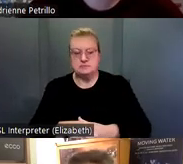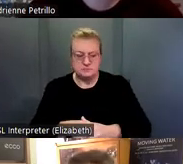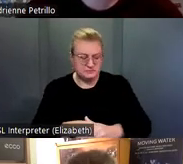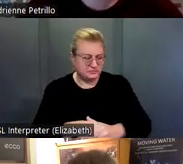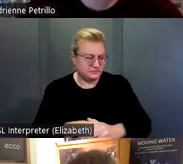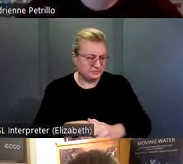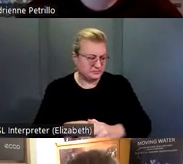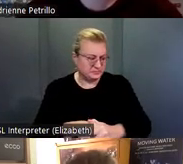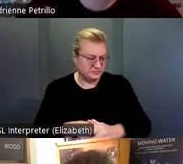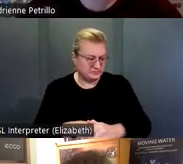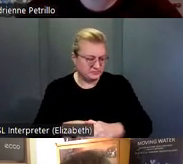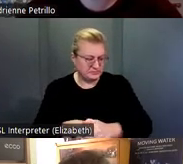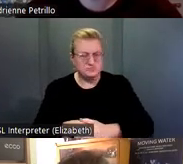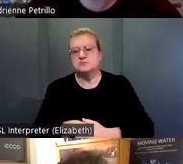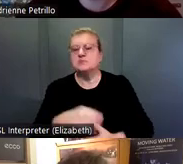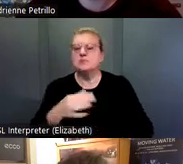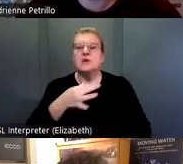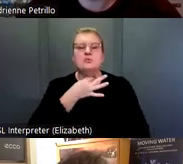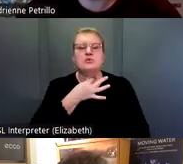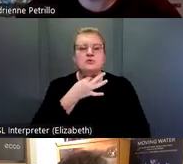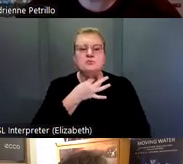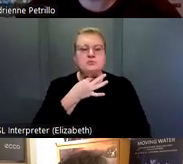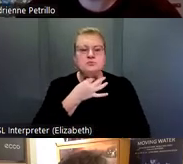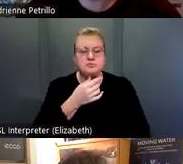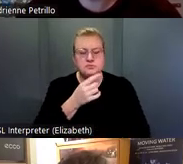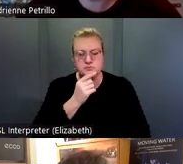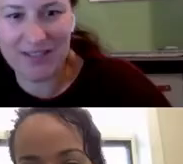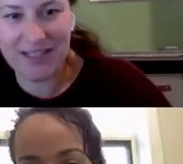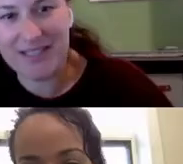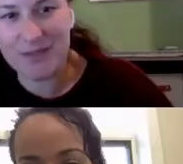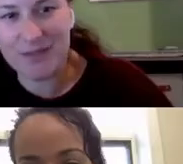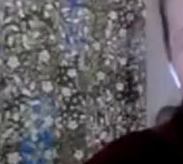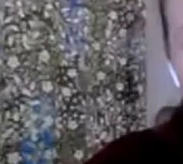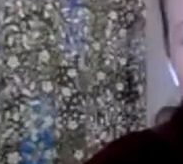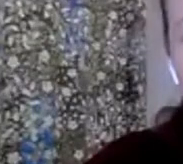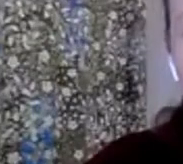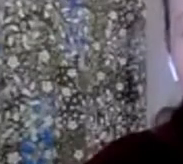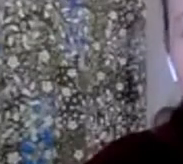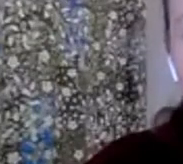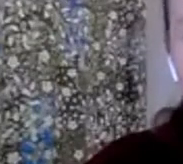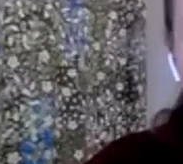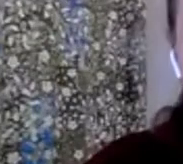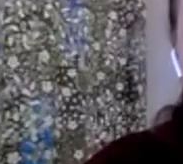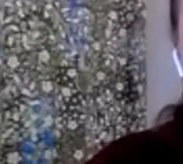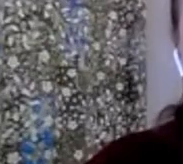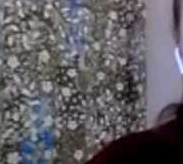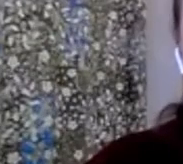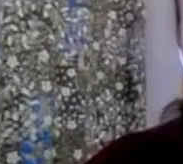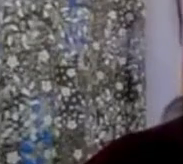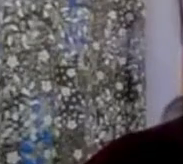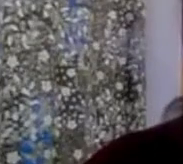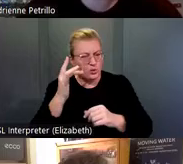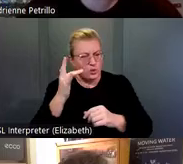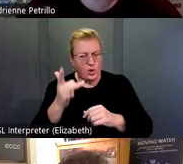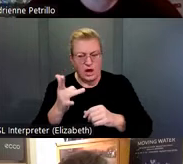So I'm curious, and anyone can start this, why you make the time to come to Idea Swap?